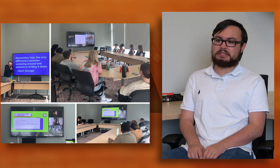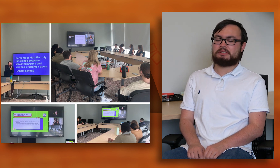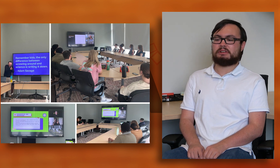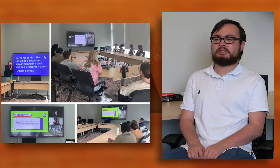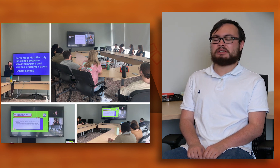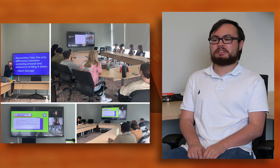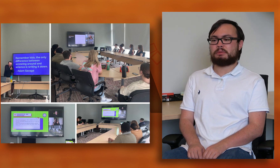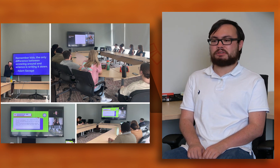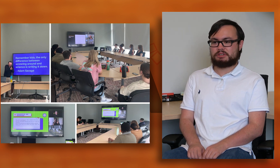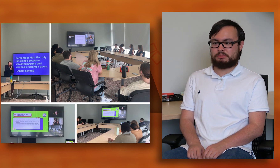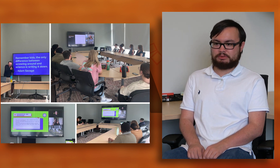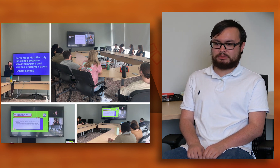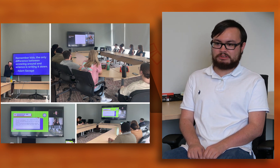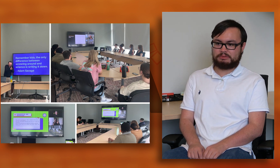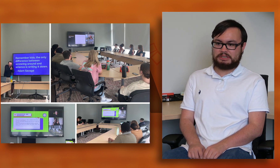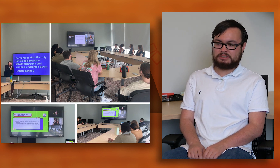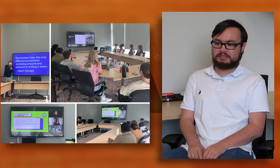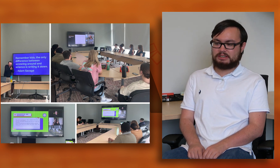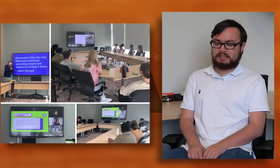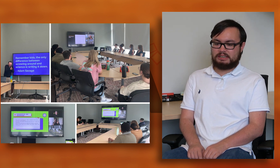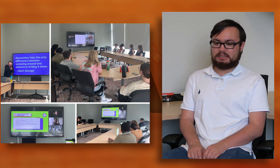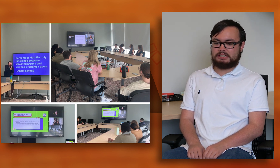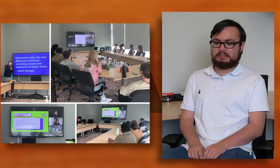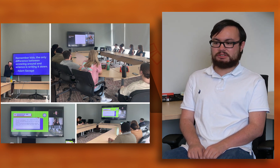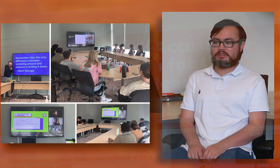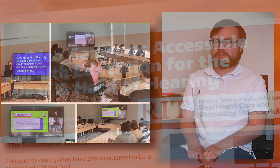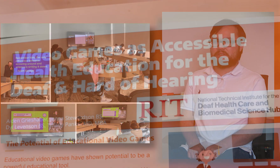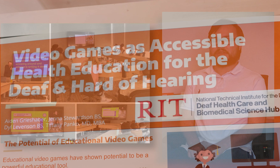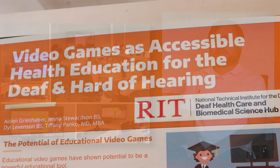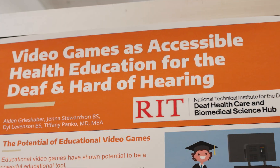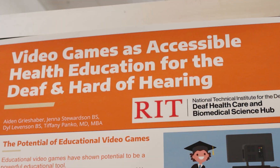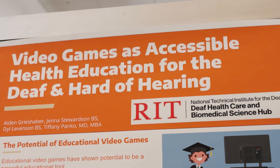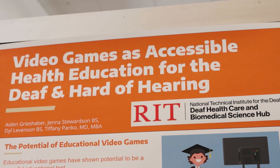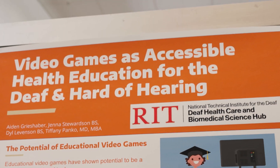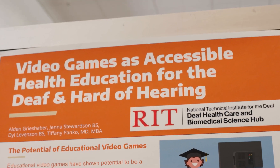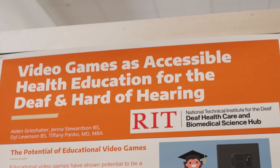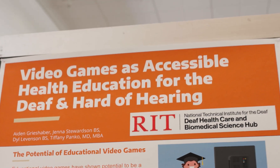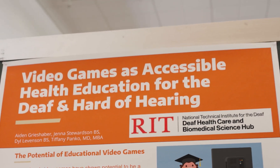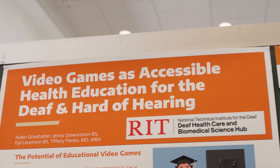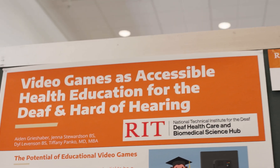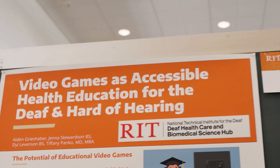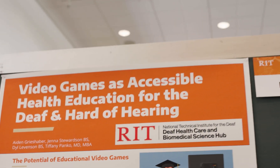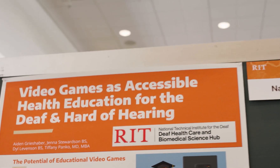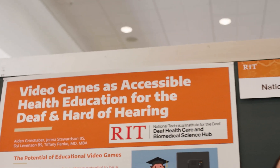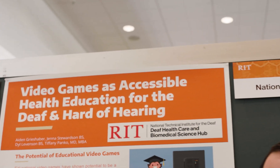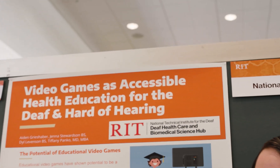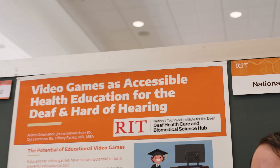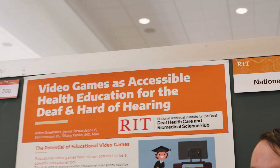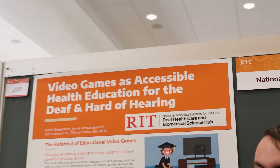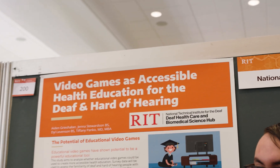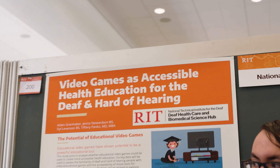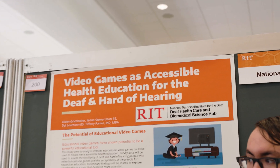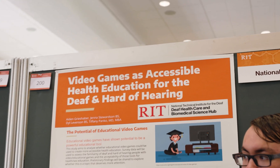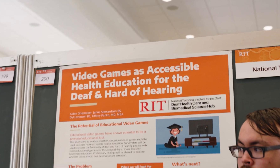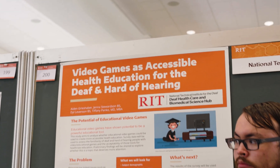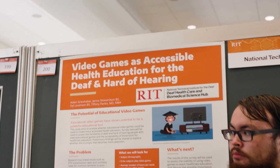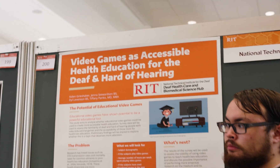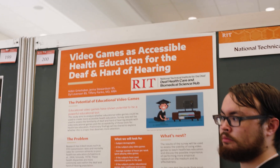Even in the small scope of 12 weeks and it's been a lot of fun. All the meetings we have about the professional research